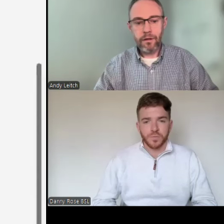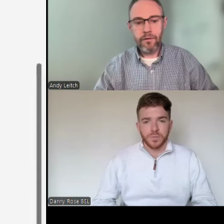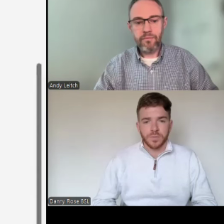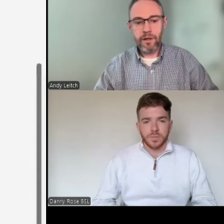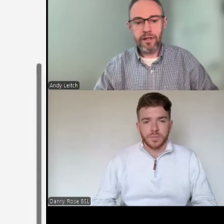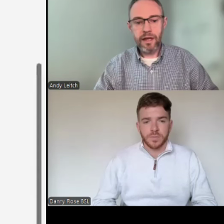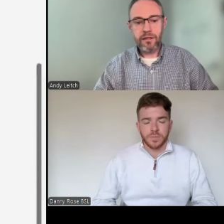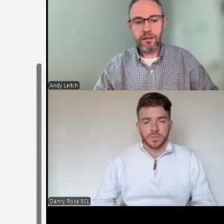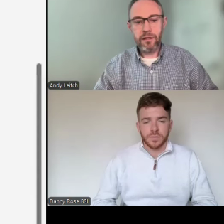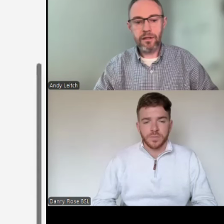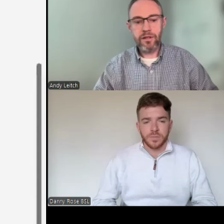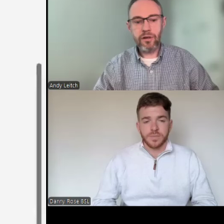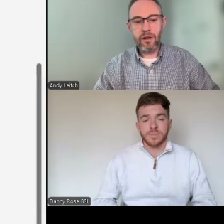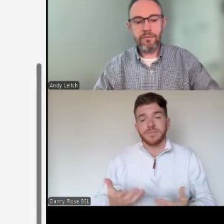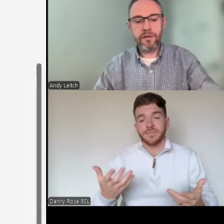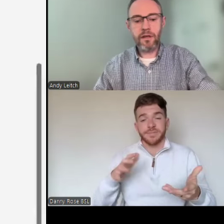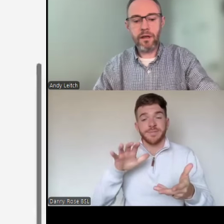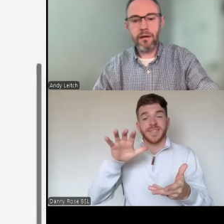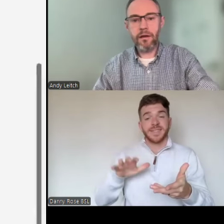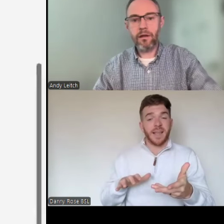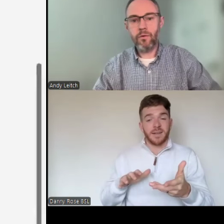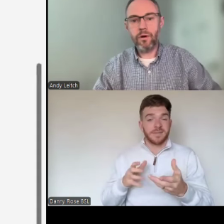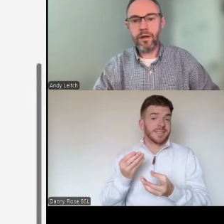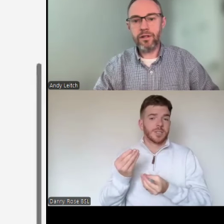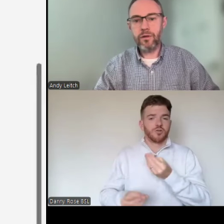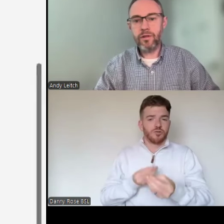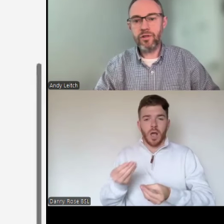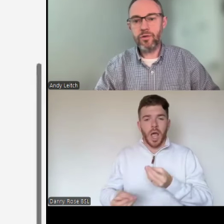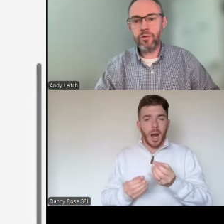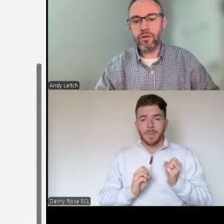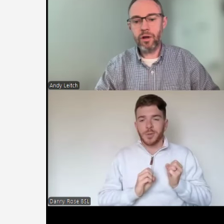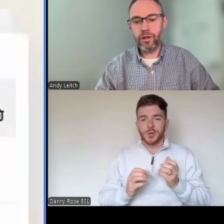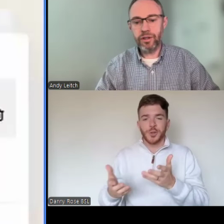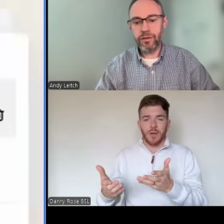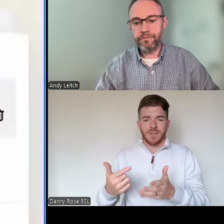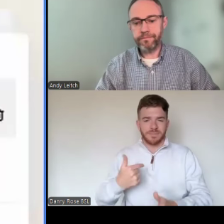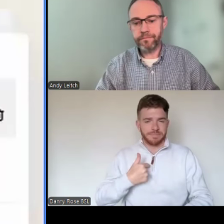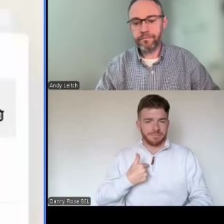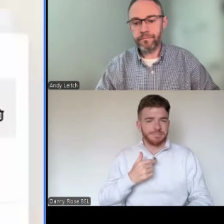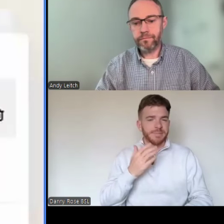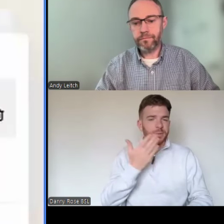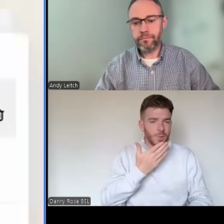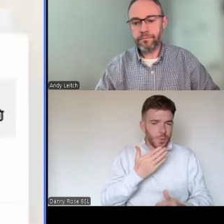Here is my text that describes the work that I do in schools and colleges.